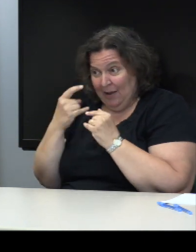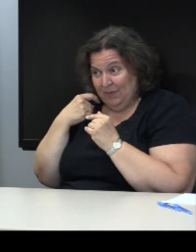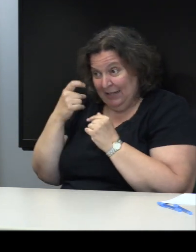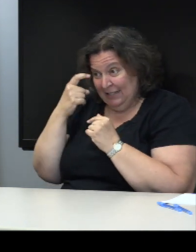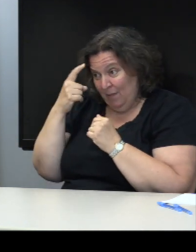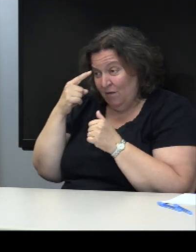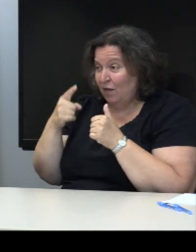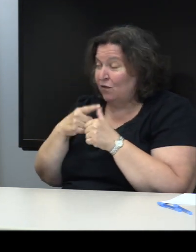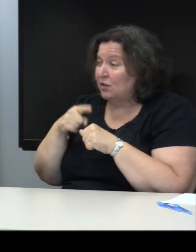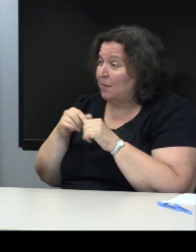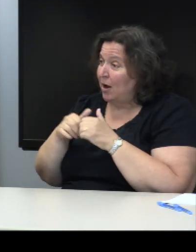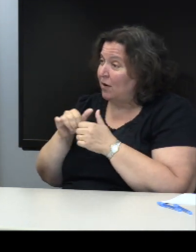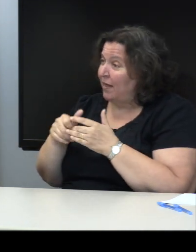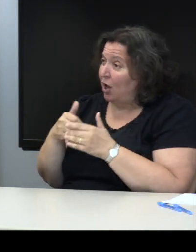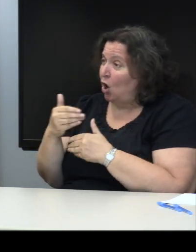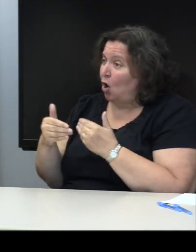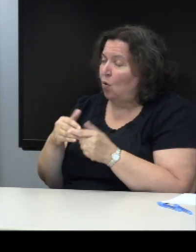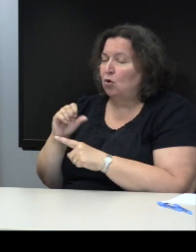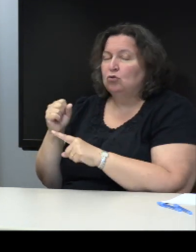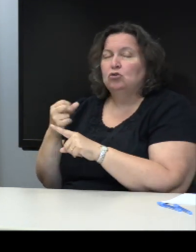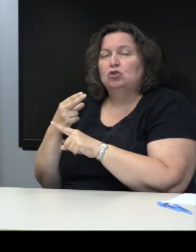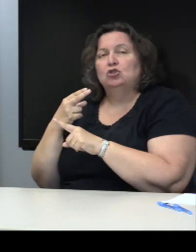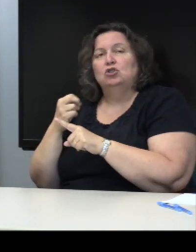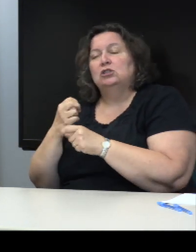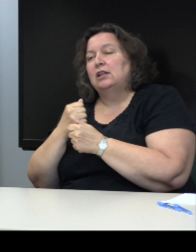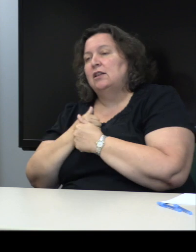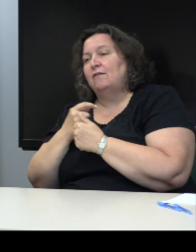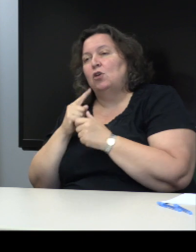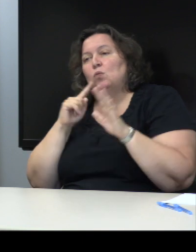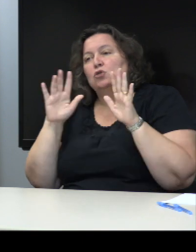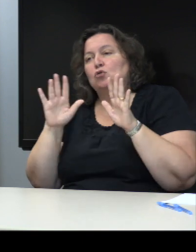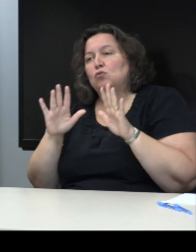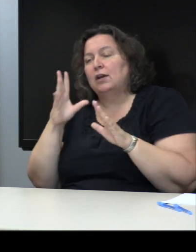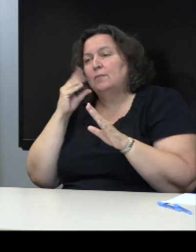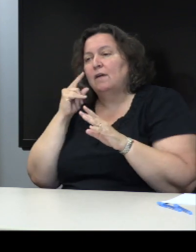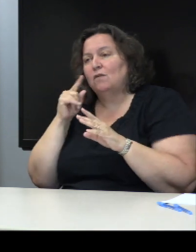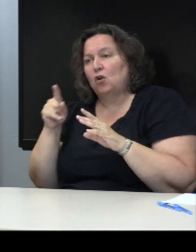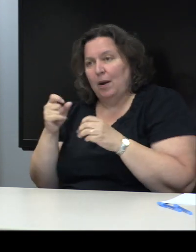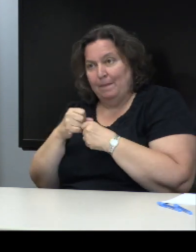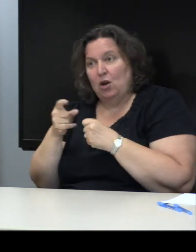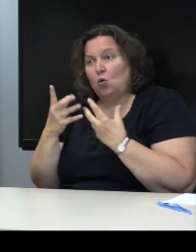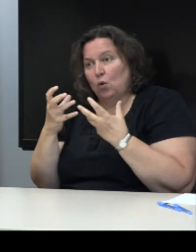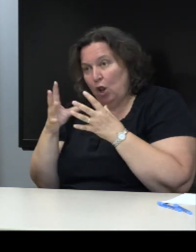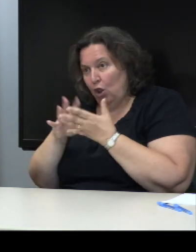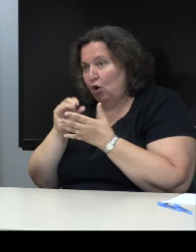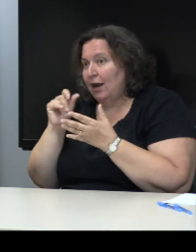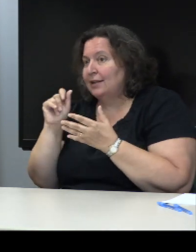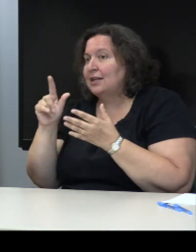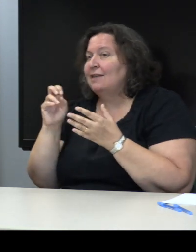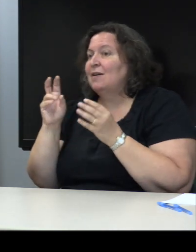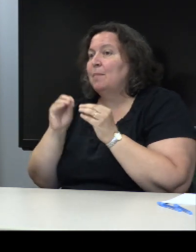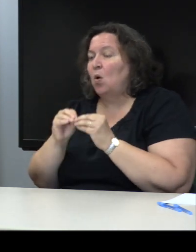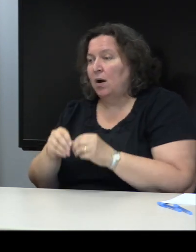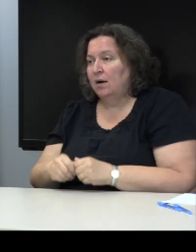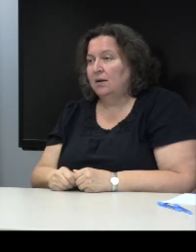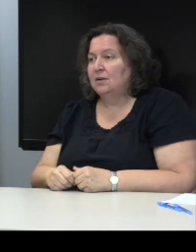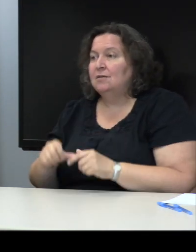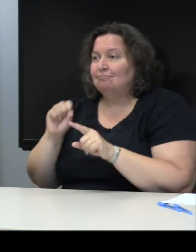for the first time. How did that go? Sheridan: She loved it! It was a great experience for her and made her want to learn ASL even more. Norah: Yeah, it was really fun!